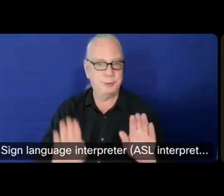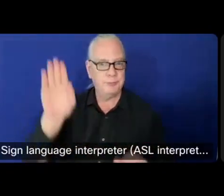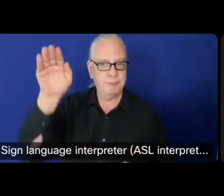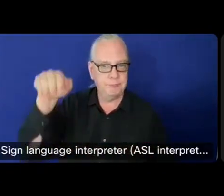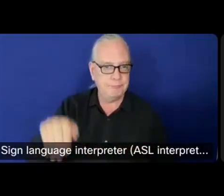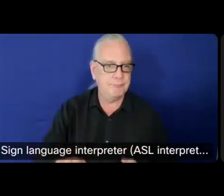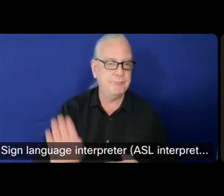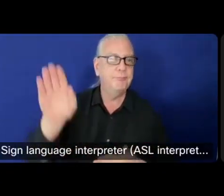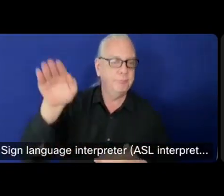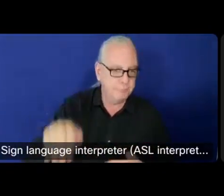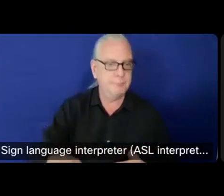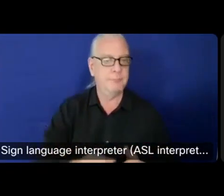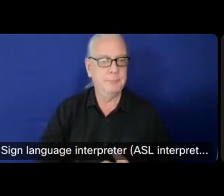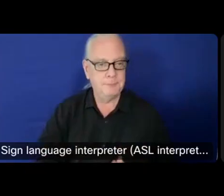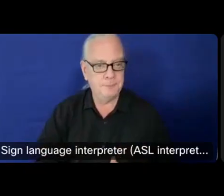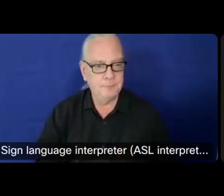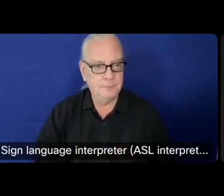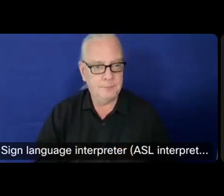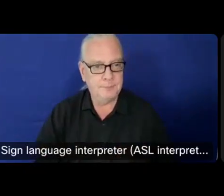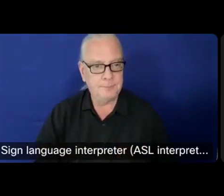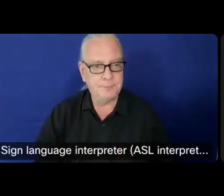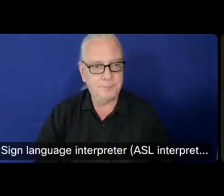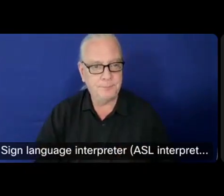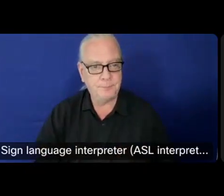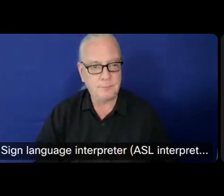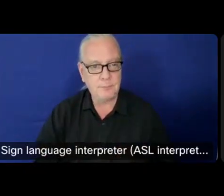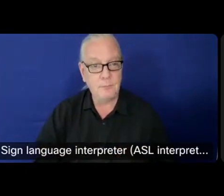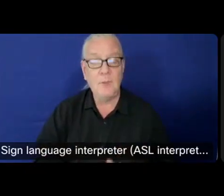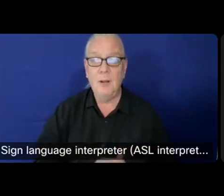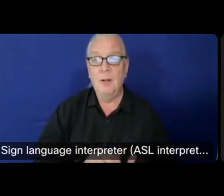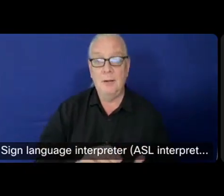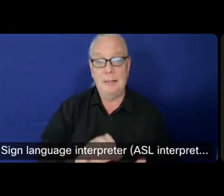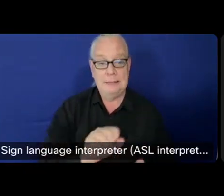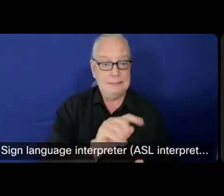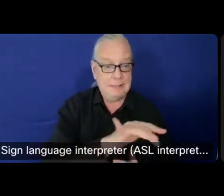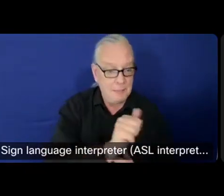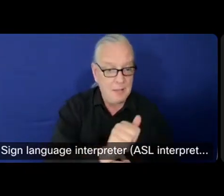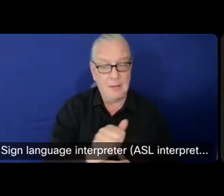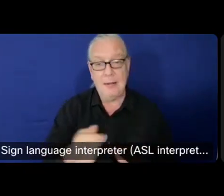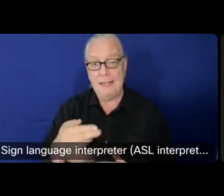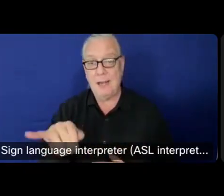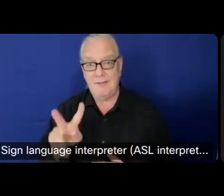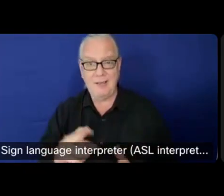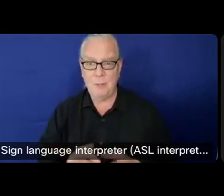relationship between stigma and HIV. It's impacted by the